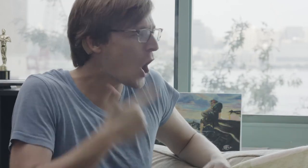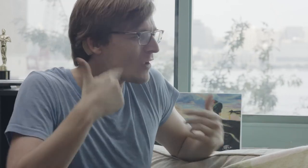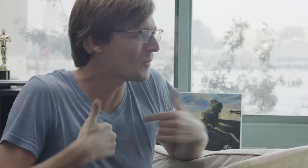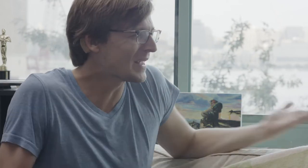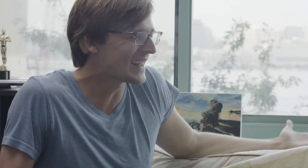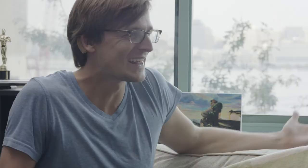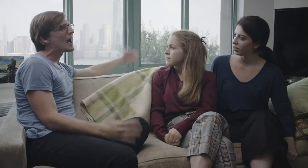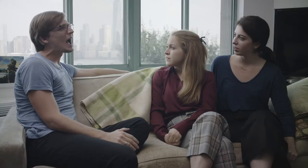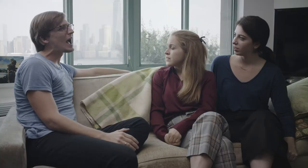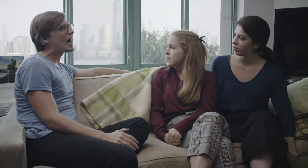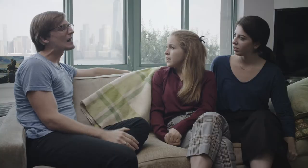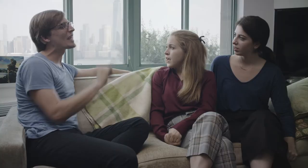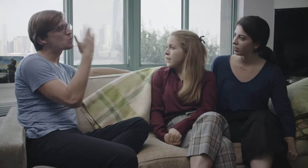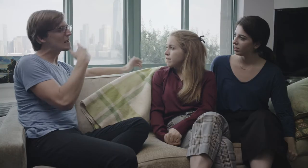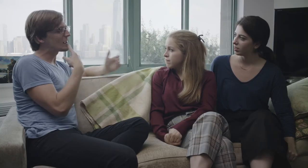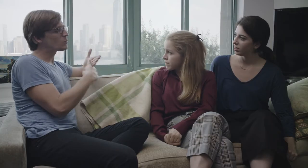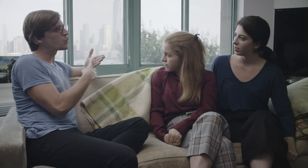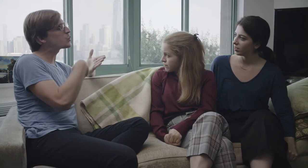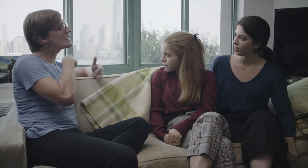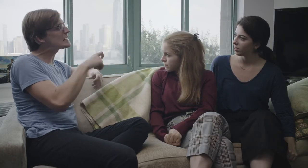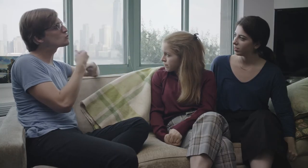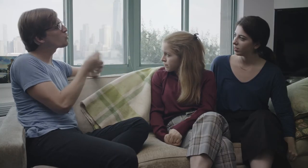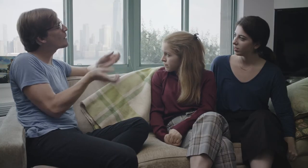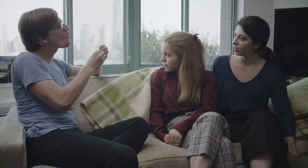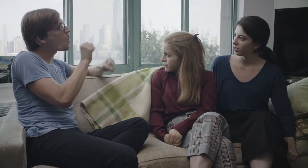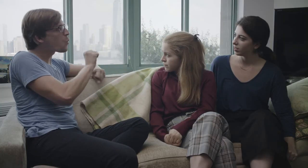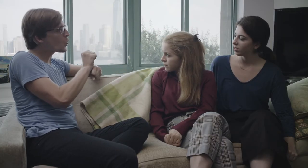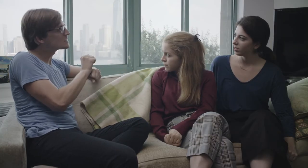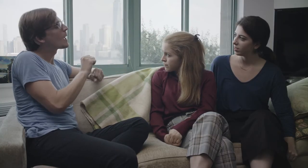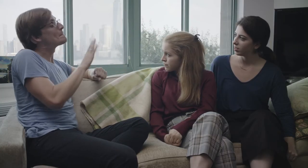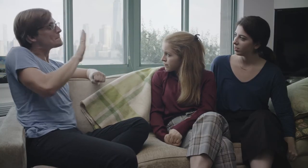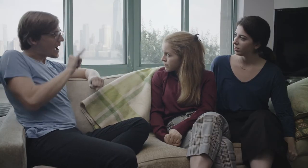I don't want people to feel sorry for me. That's why I say we need to create more work